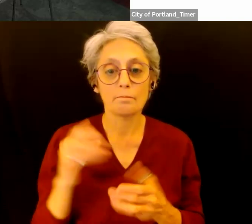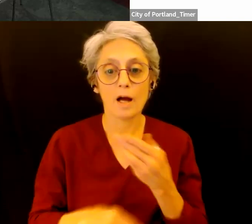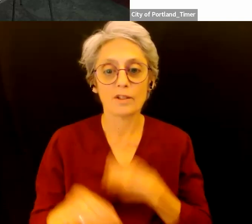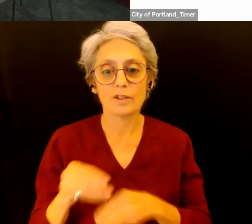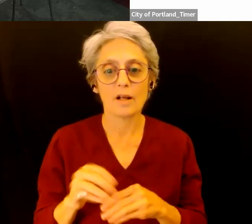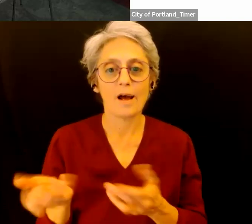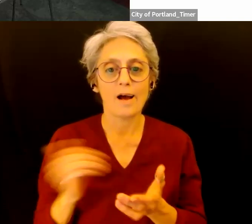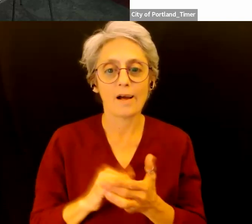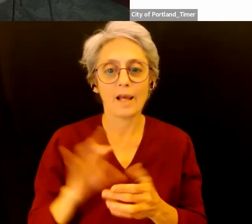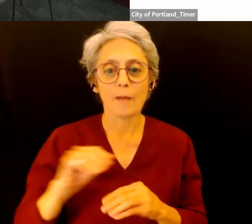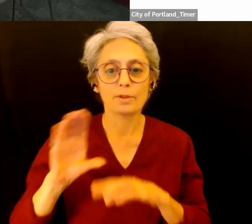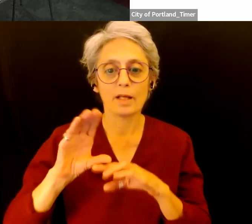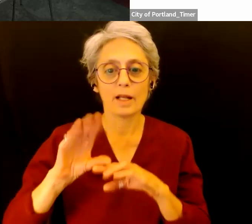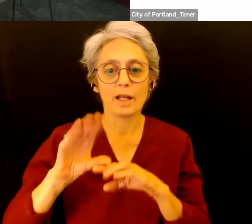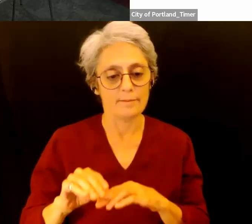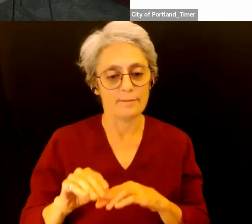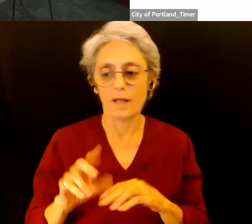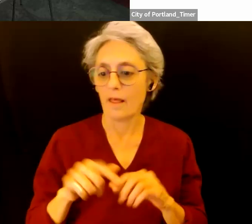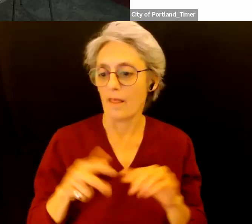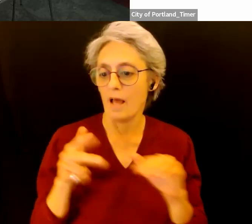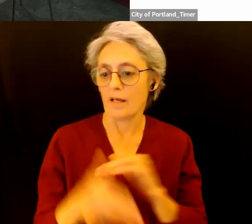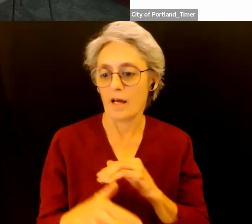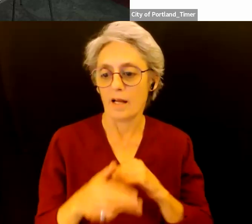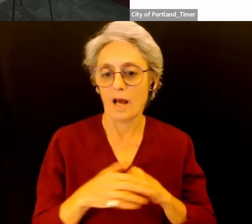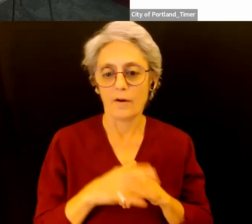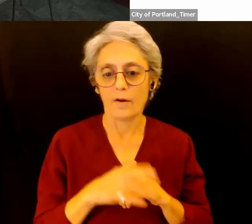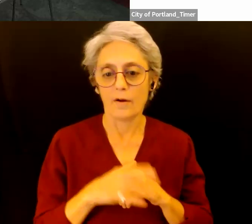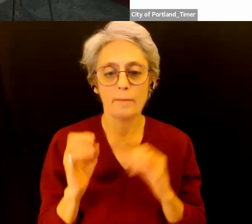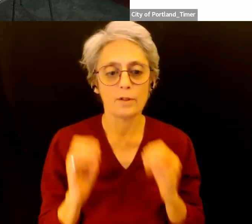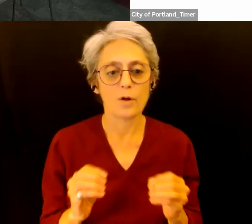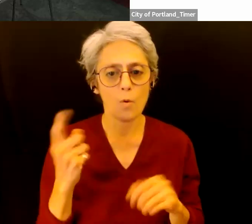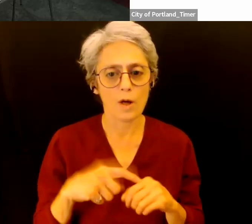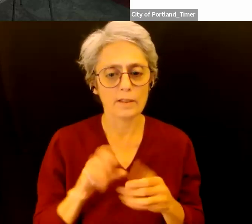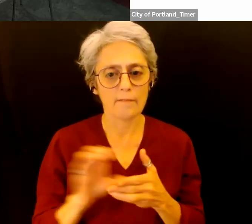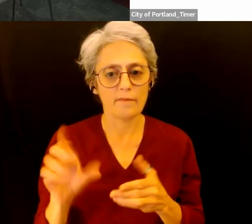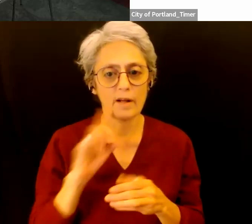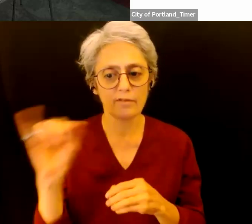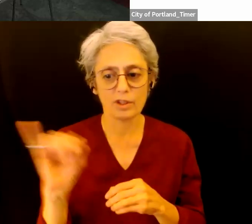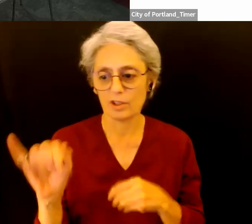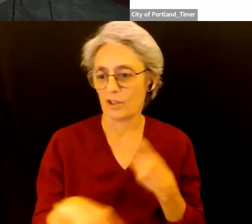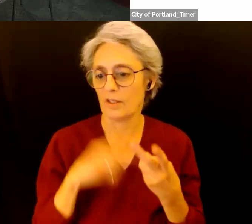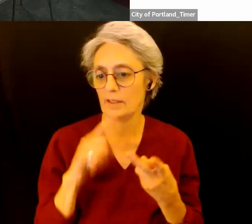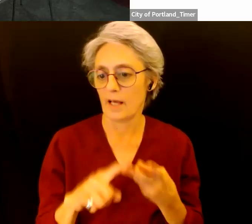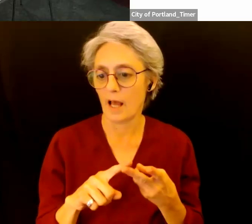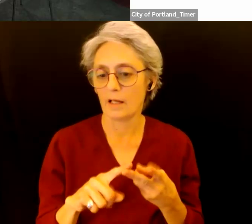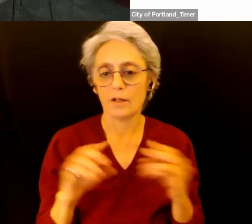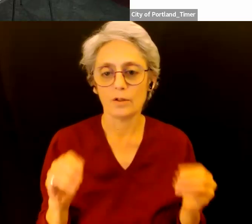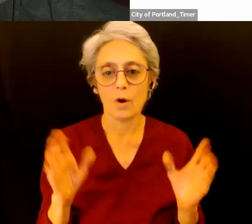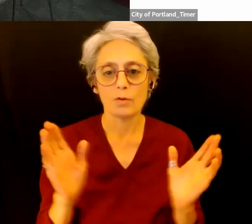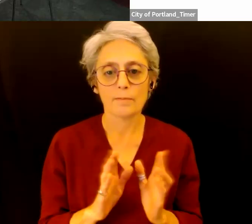Which cut out No one-time funding for insurance and no small grants.